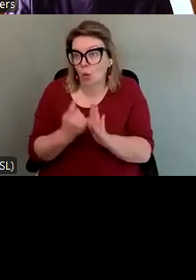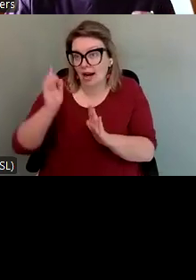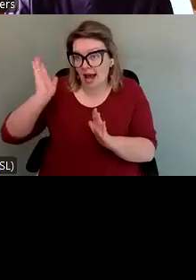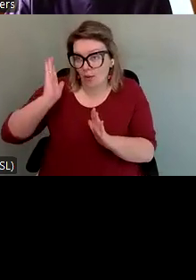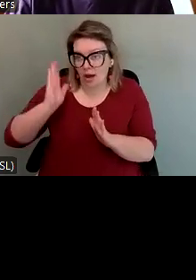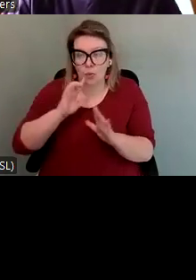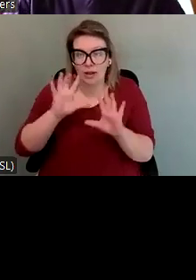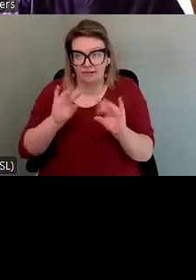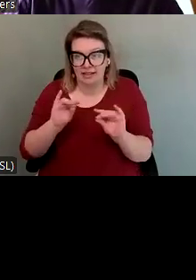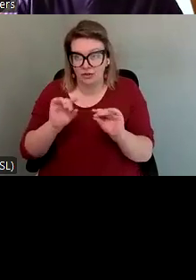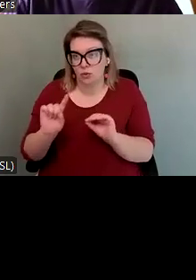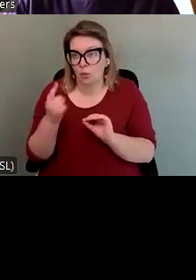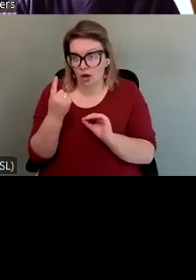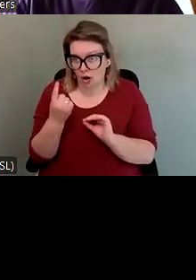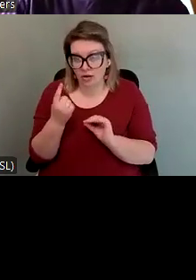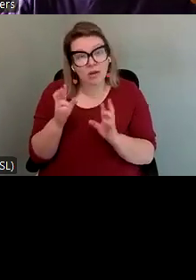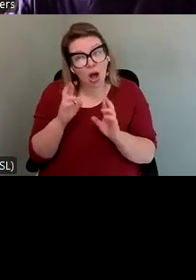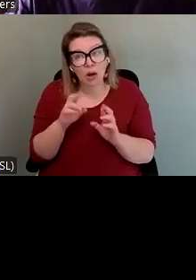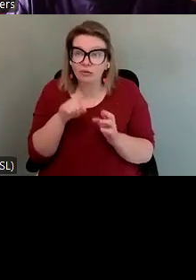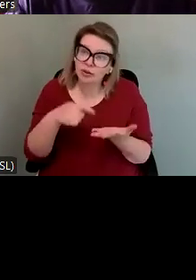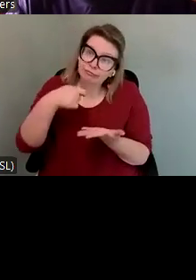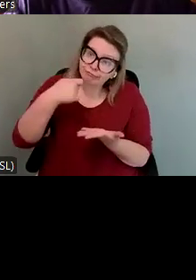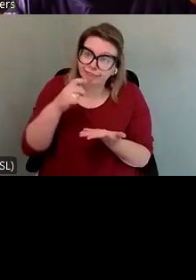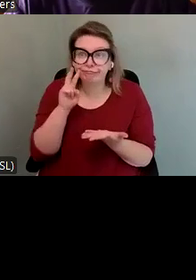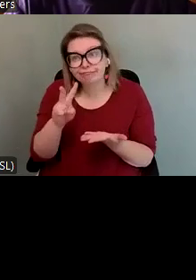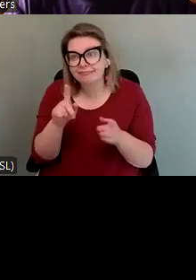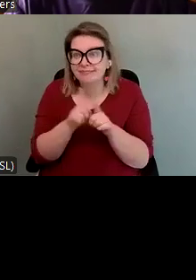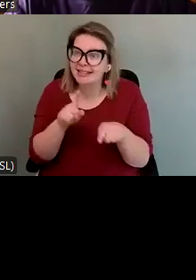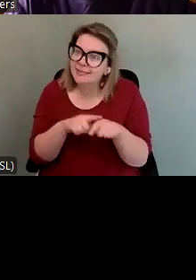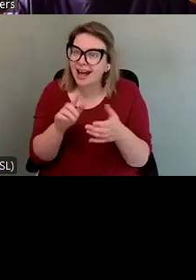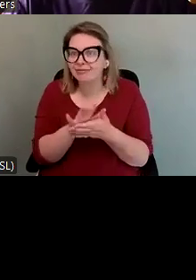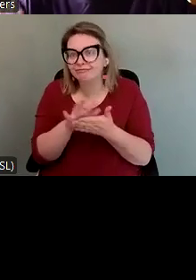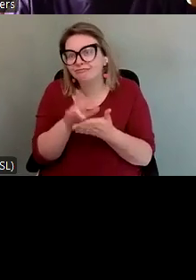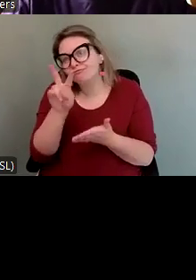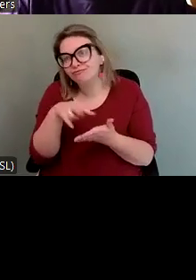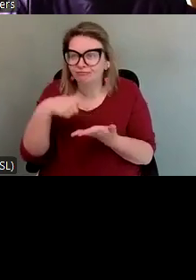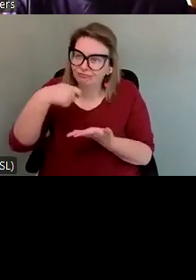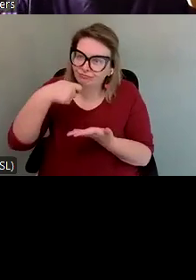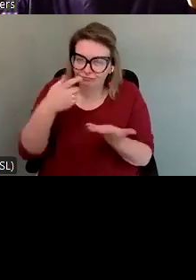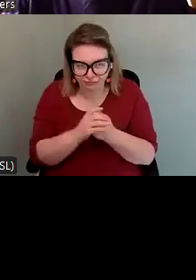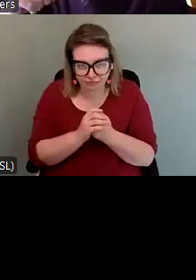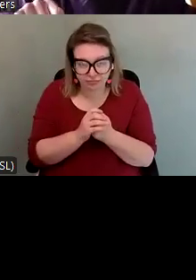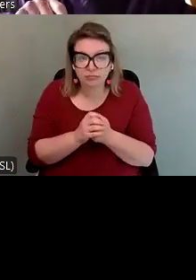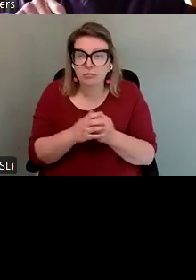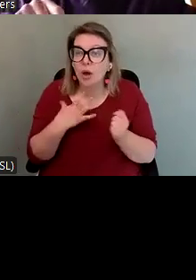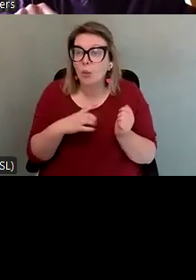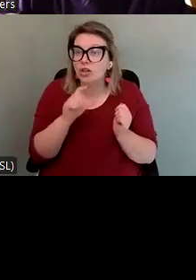Hopefully, you're enjoying your lunch at the moment potentially, while watching us here. If you need to use closed captions, click the CC button,